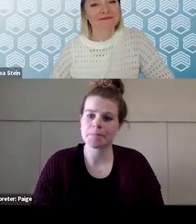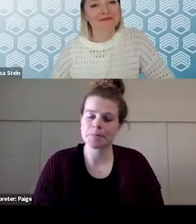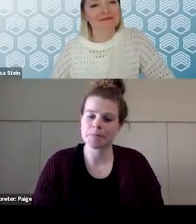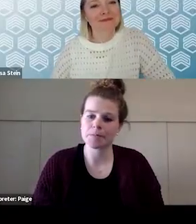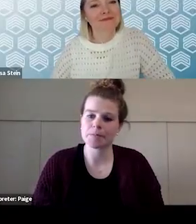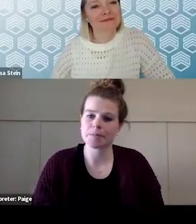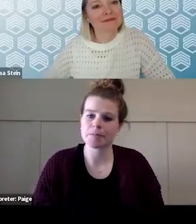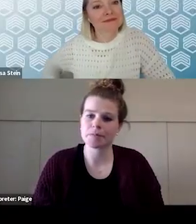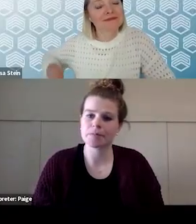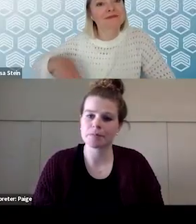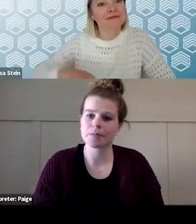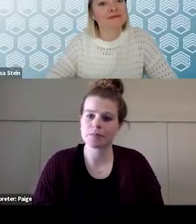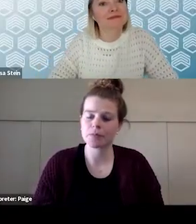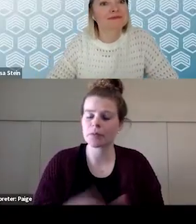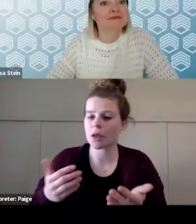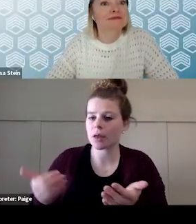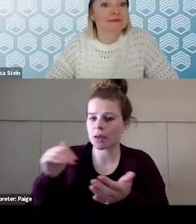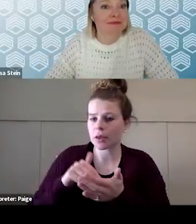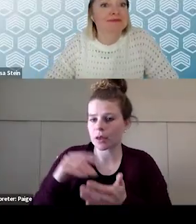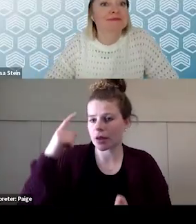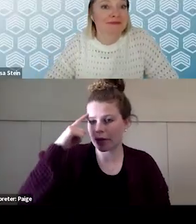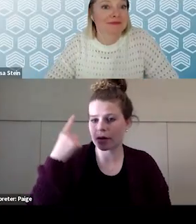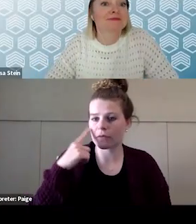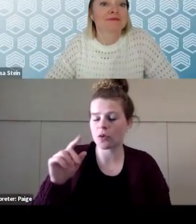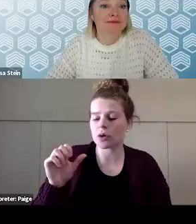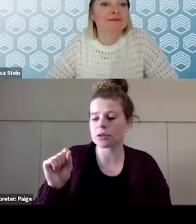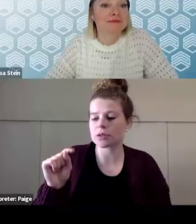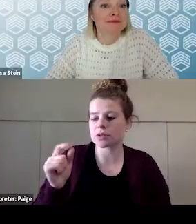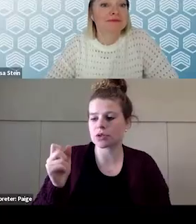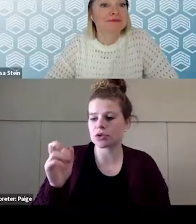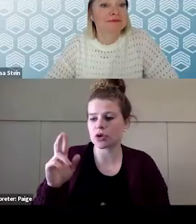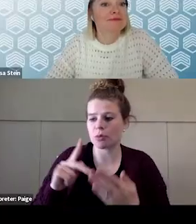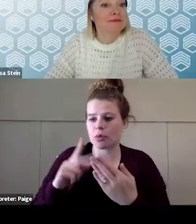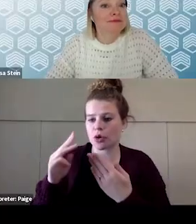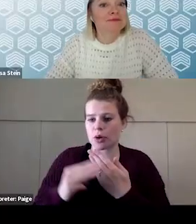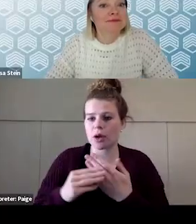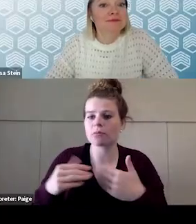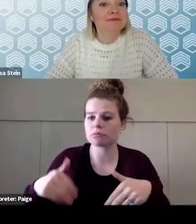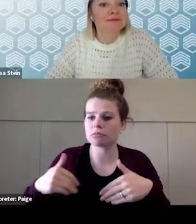I would say, again, I think for the STAR program, we were very fortunate